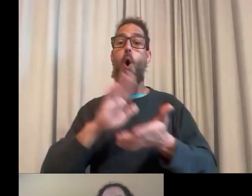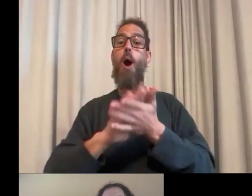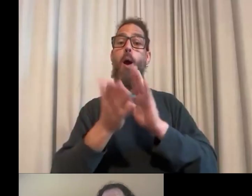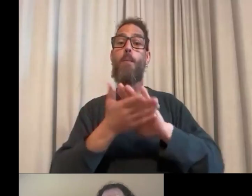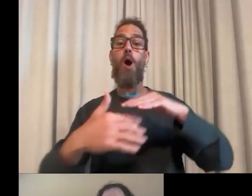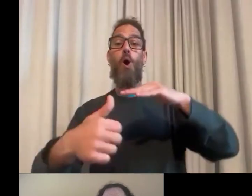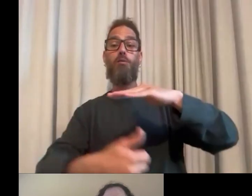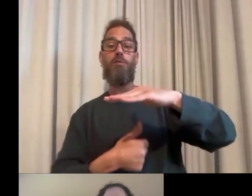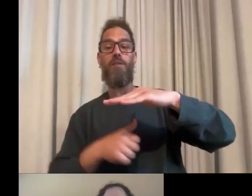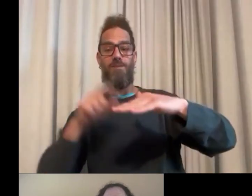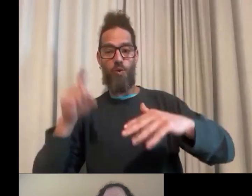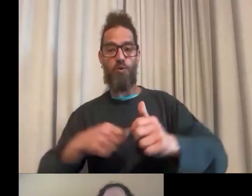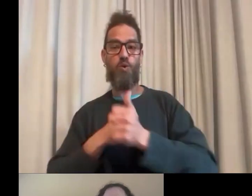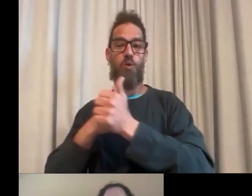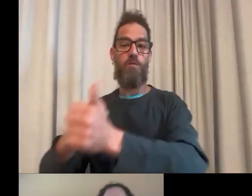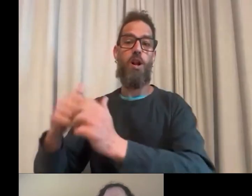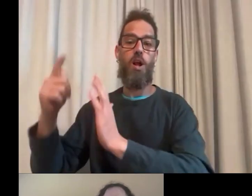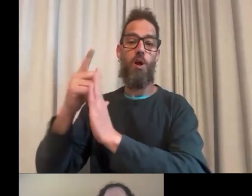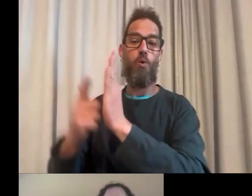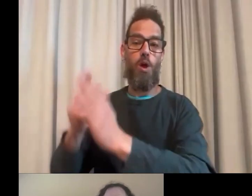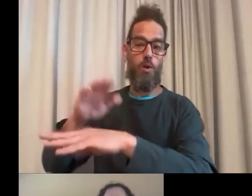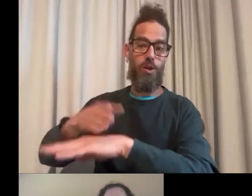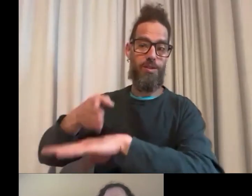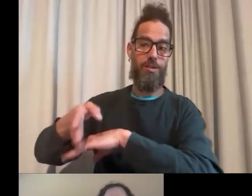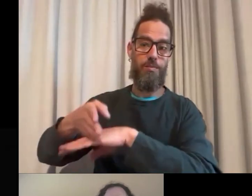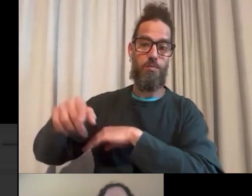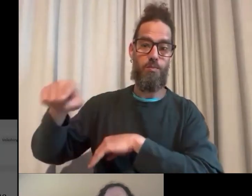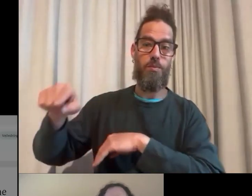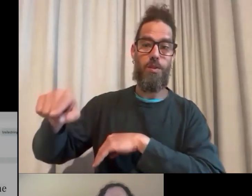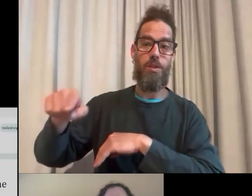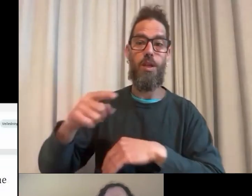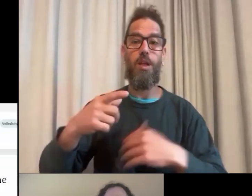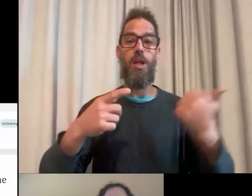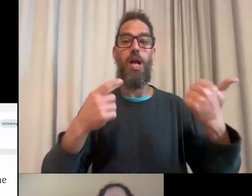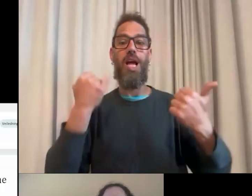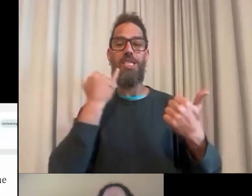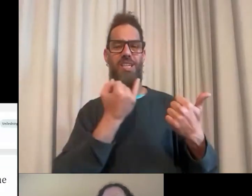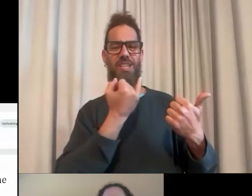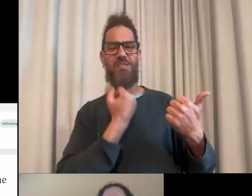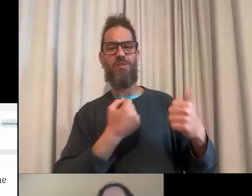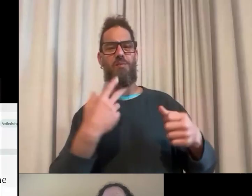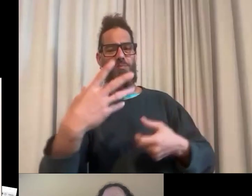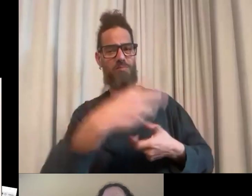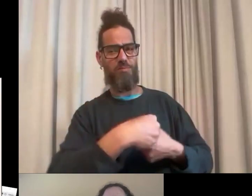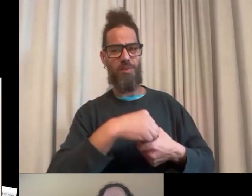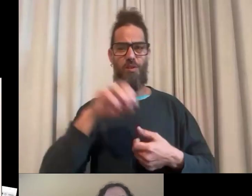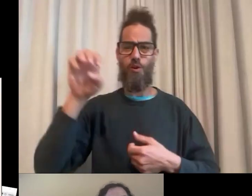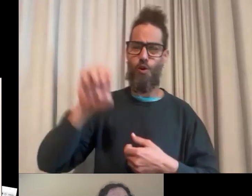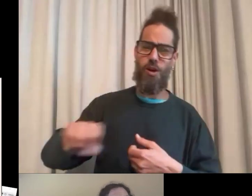for every business in the country, not just ones over a certain number of people. And then that led to Israel doing the same thing,